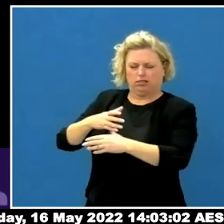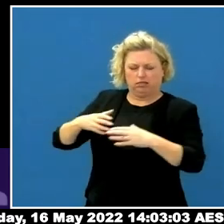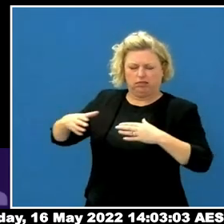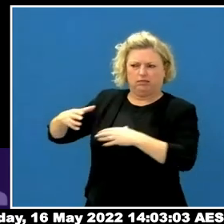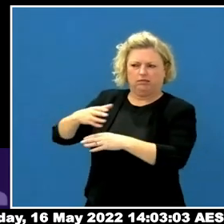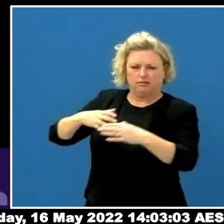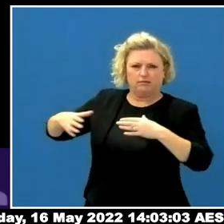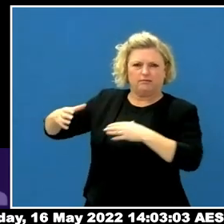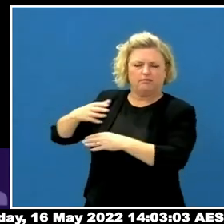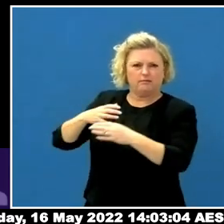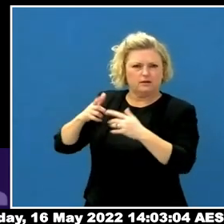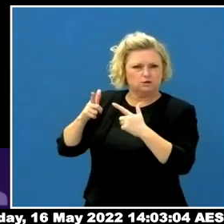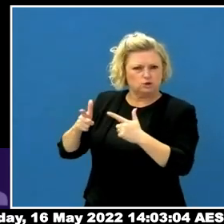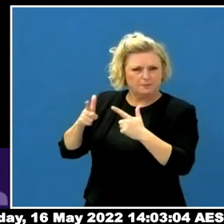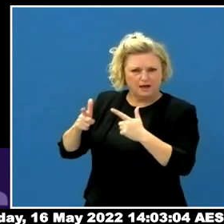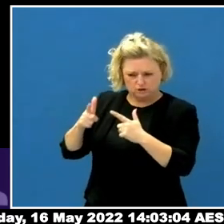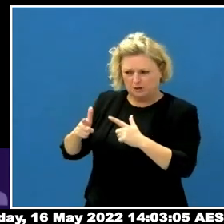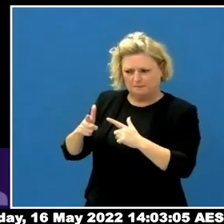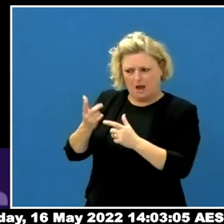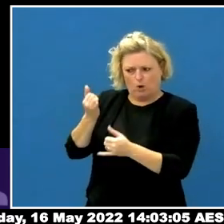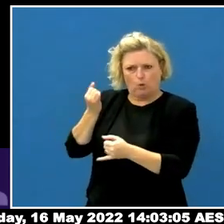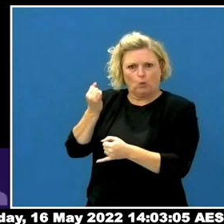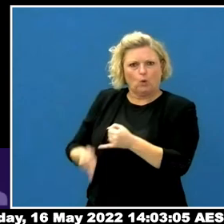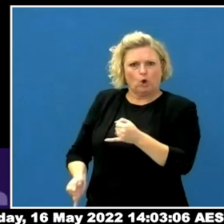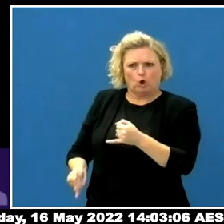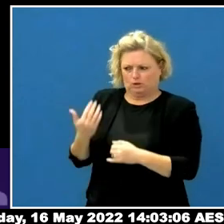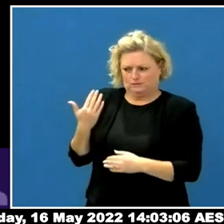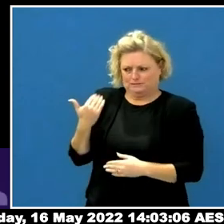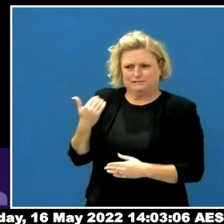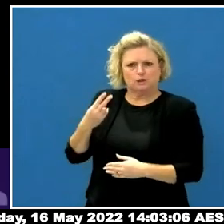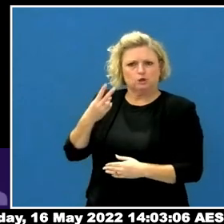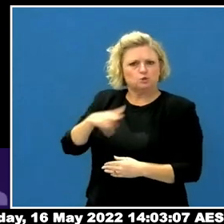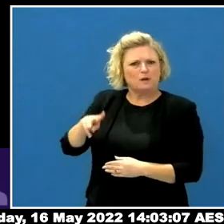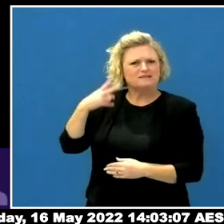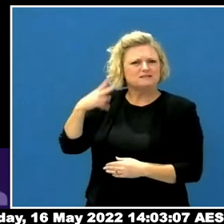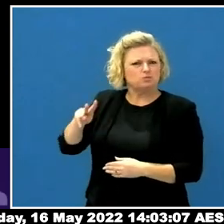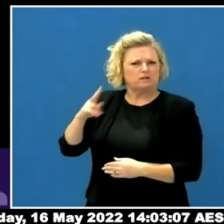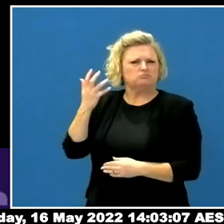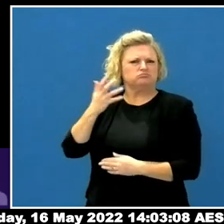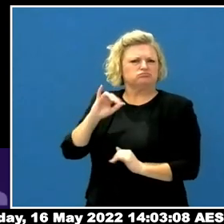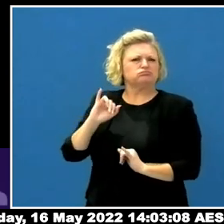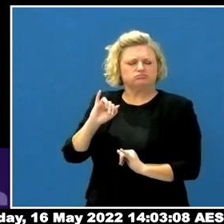in 2020. You also - well, your Support Coordinator also refers to notice having been